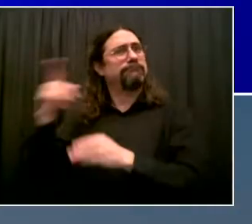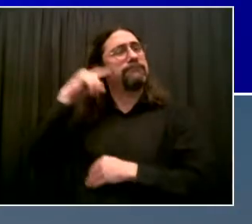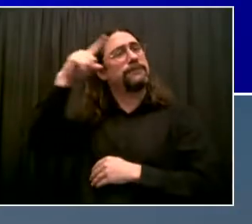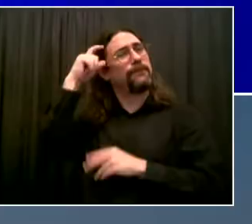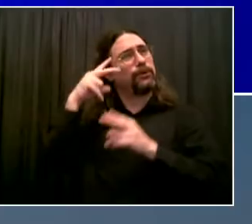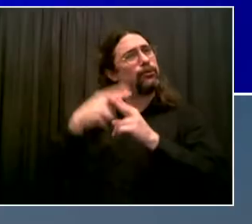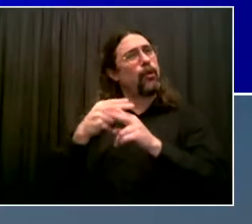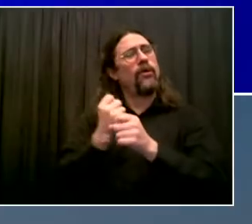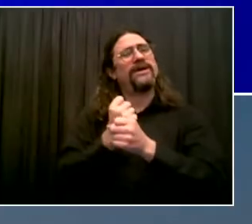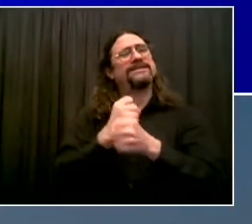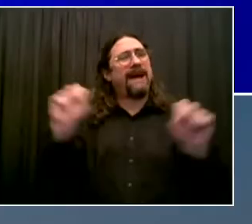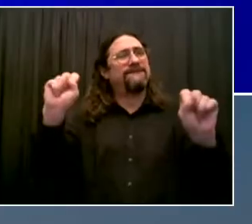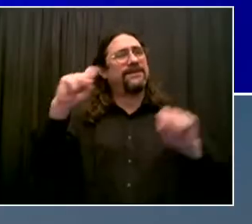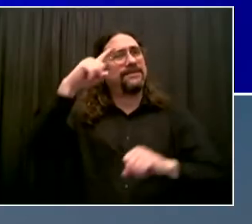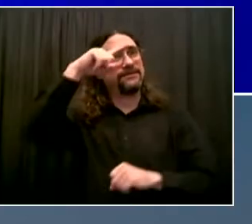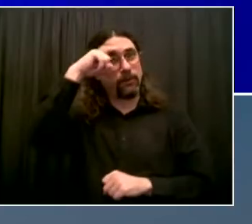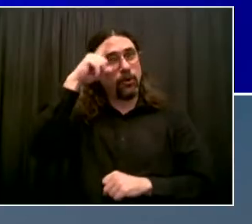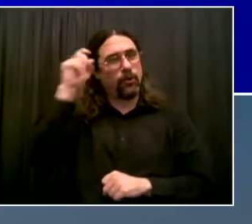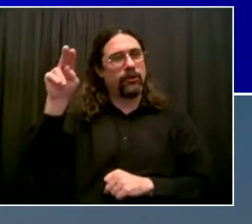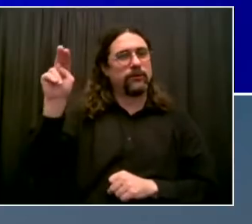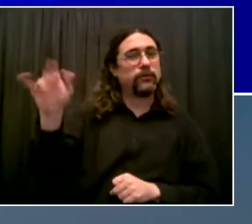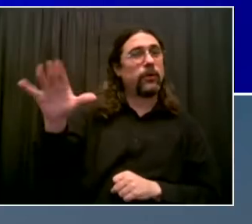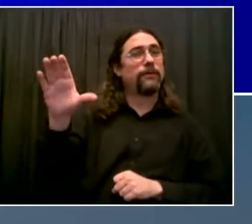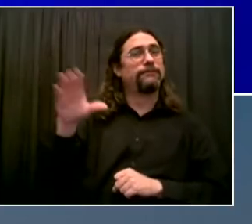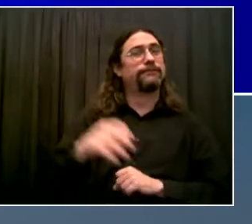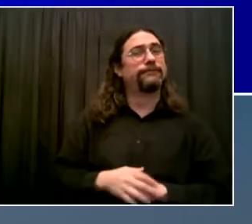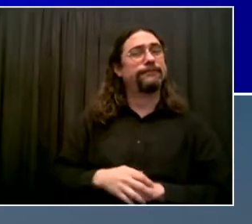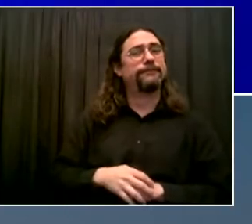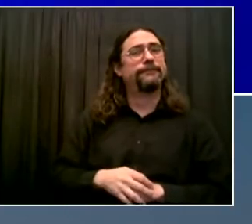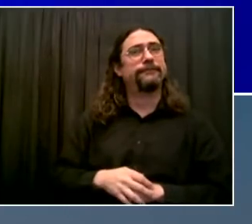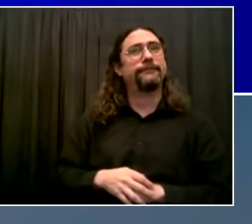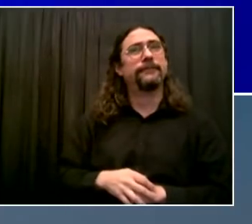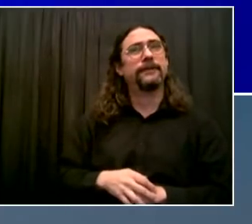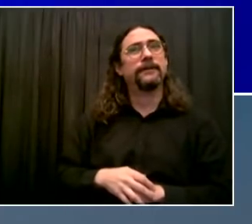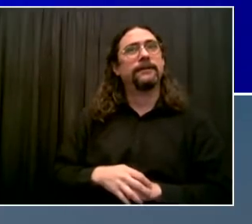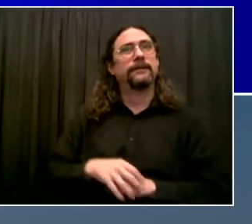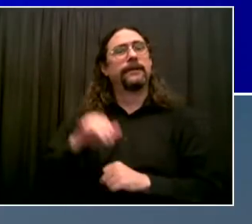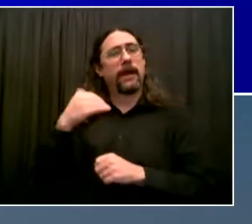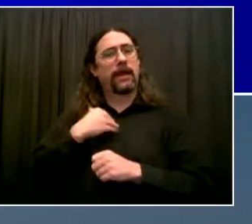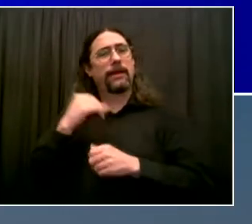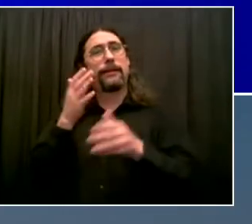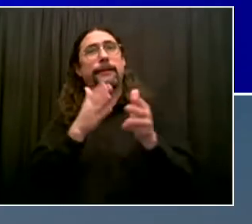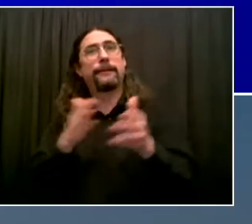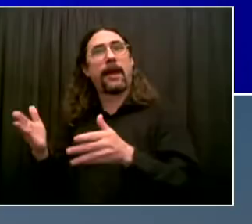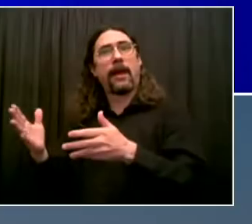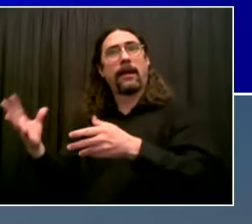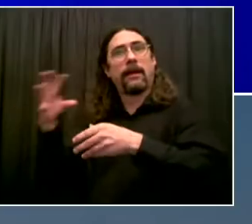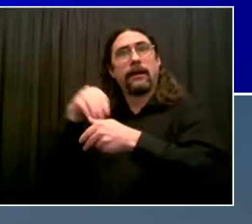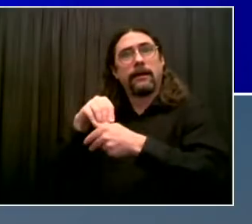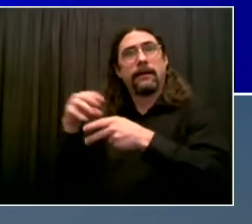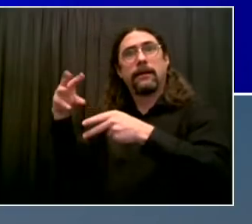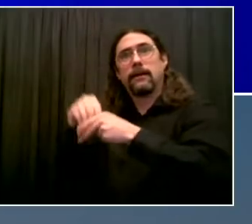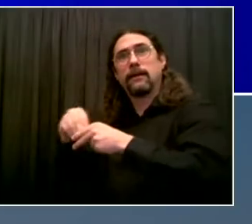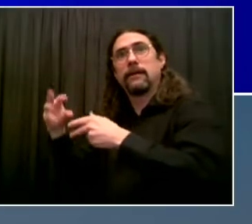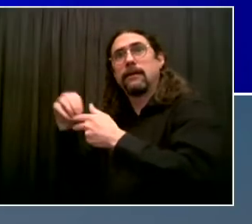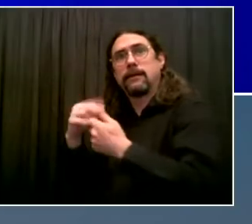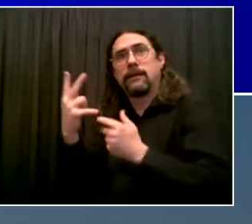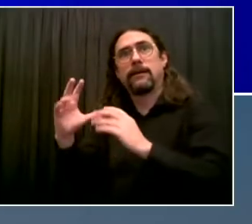THIS PLAN FOCUSES ON THE THREE PIECES THAT ARE CRUCIAL, OUR COMMUNITIES, OUR COPS, AND OUR